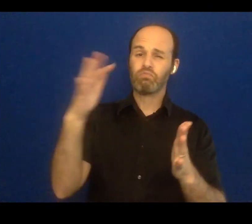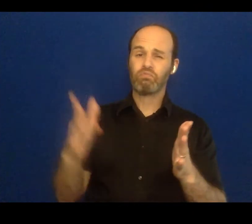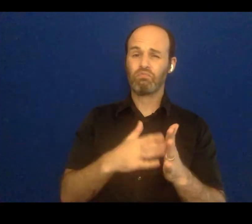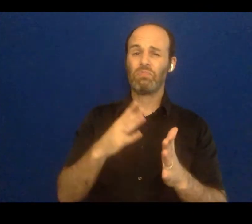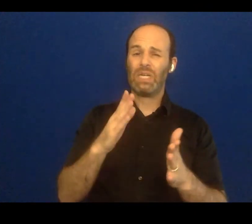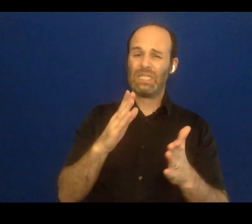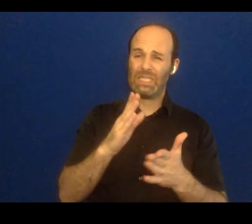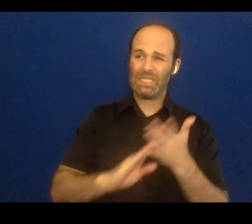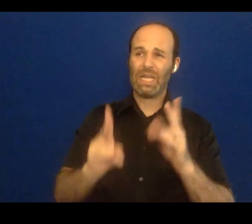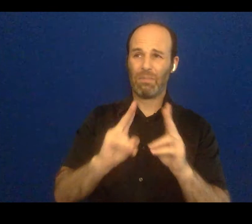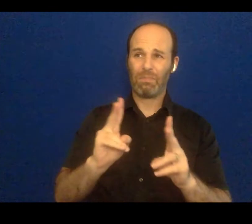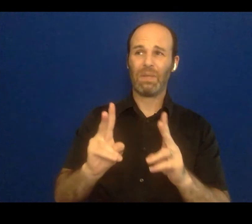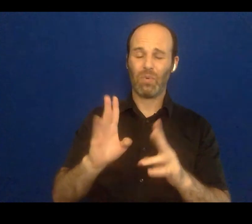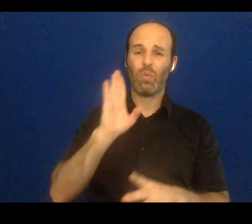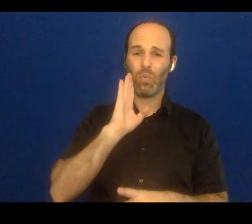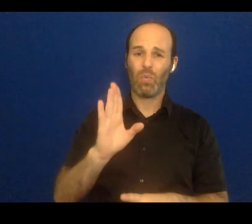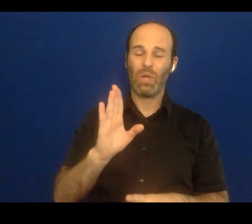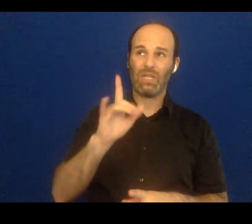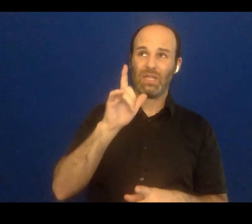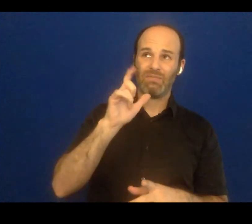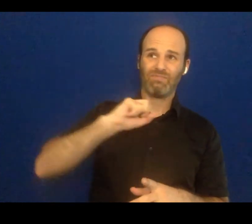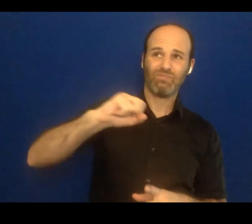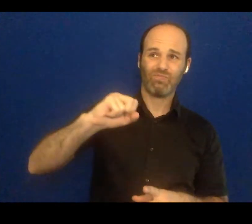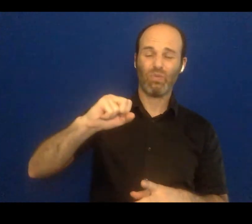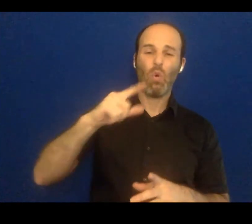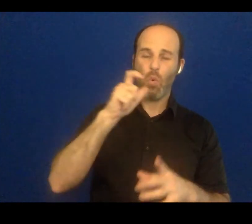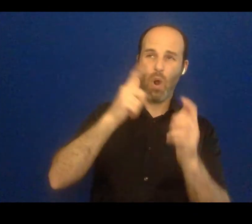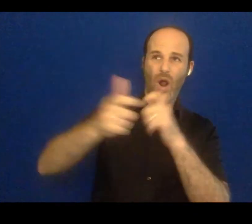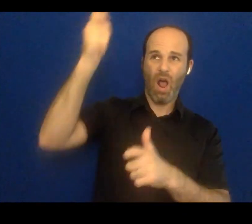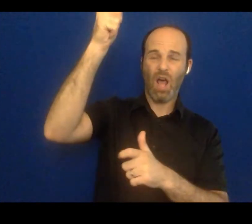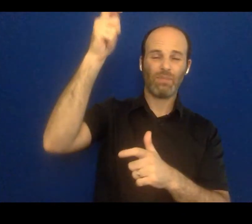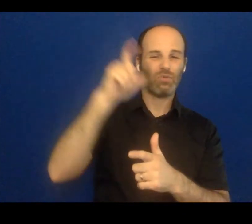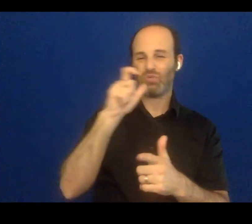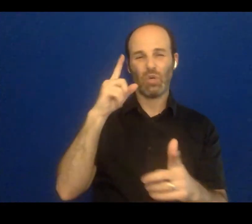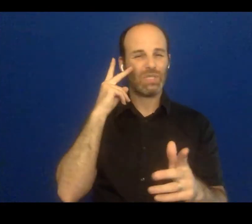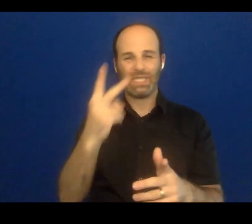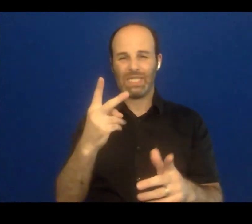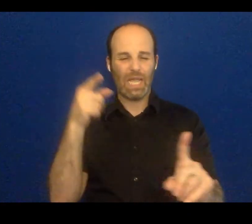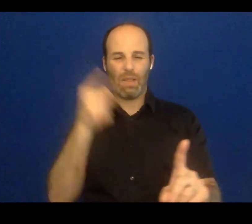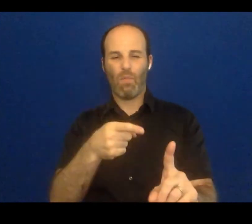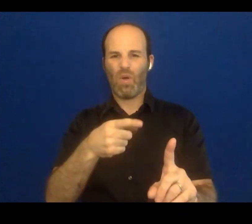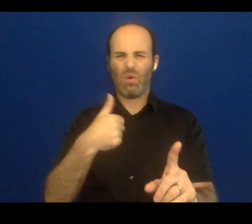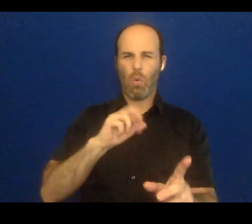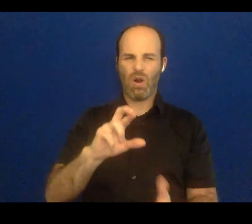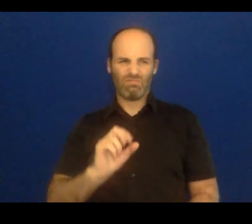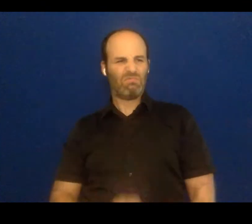HAVE THE BUMPS IN THE ROAD FROM THE PEOPLE HIGHER UP THAT DON'T SEE THE POINT OR BRISTLE AT